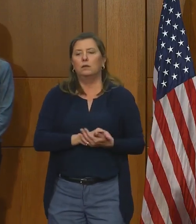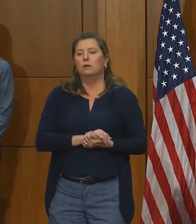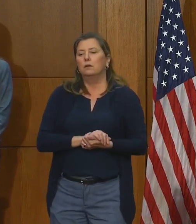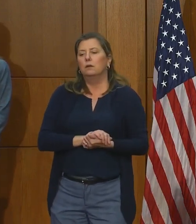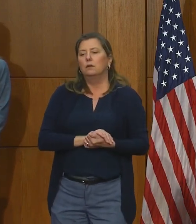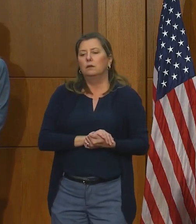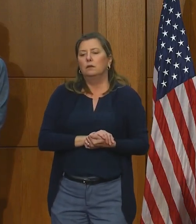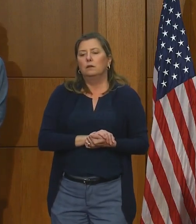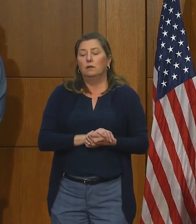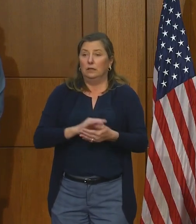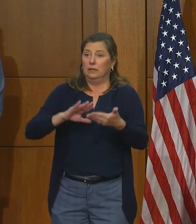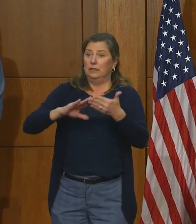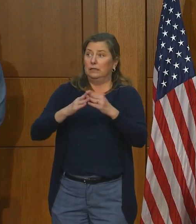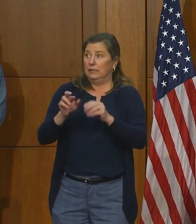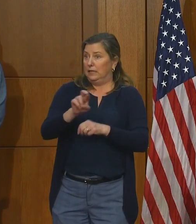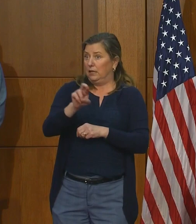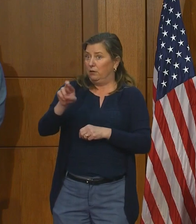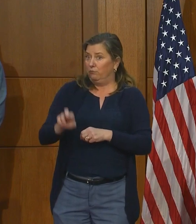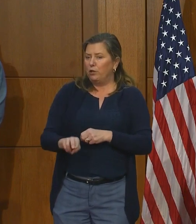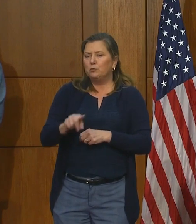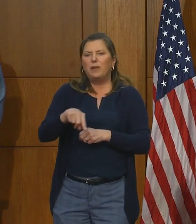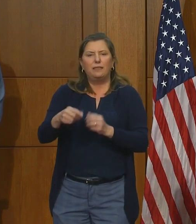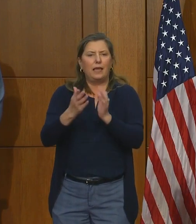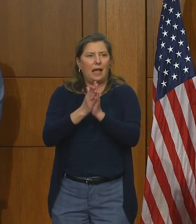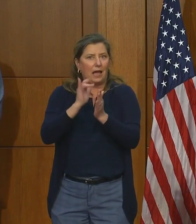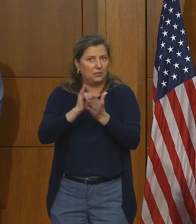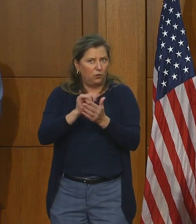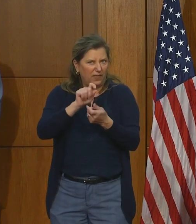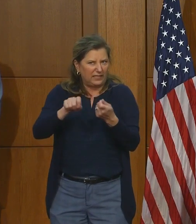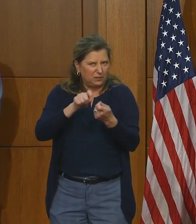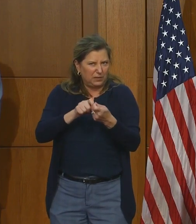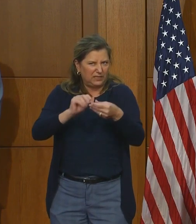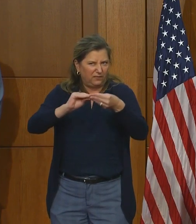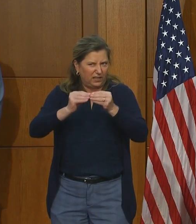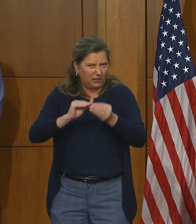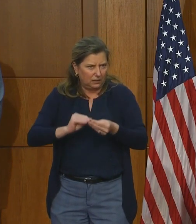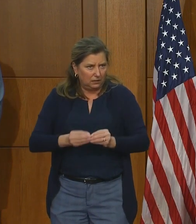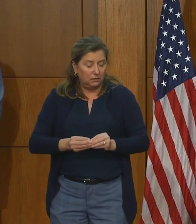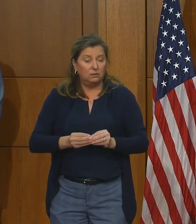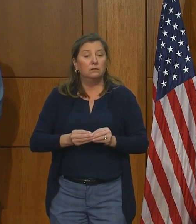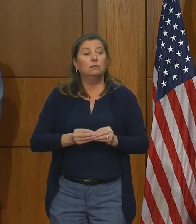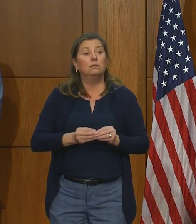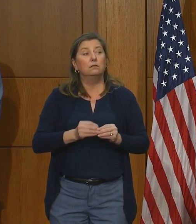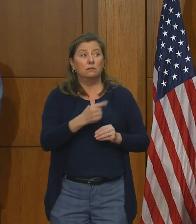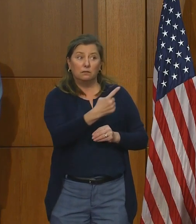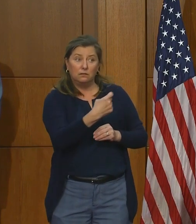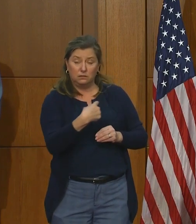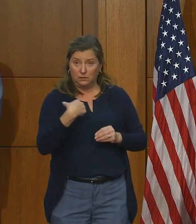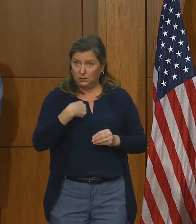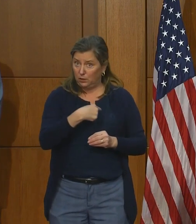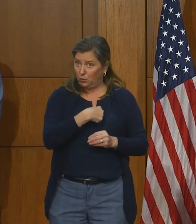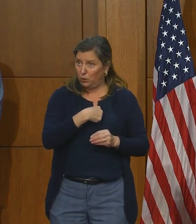DOCTOR K. YOU ADDRESS I THANK. I YOU GOVERNOR THE IS AS THE